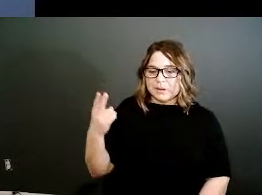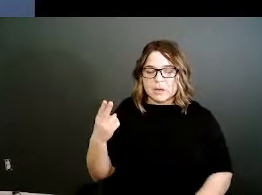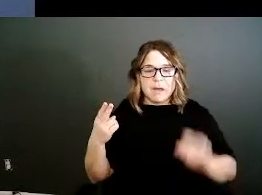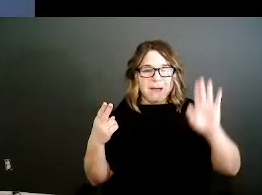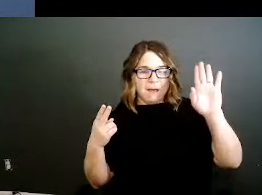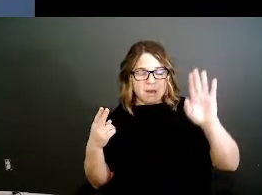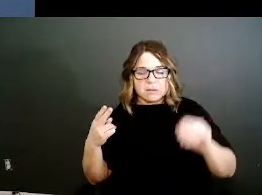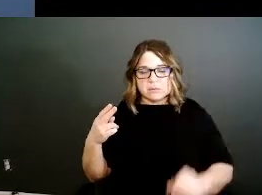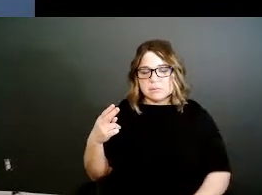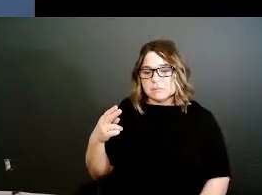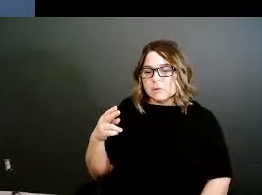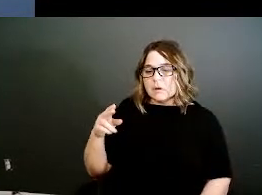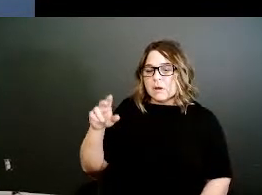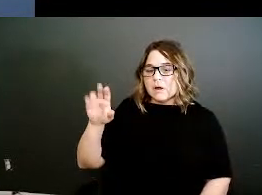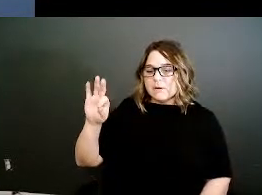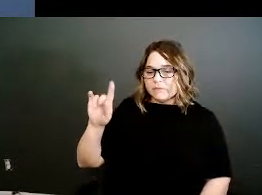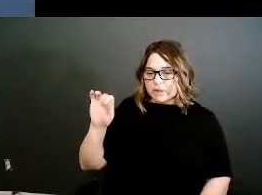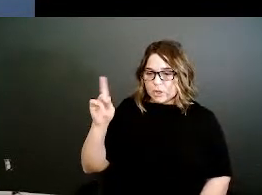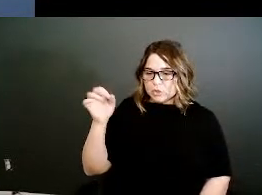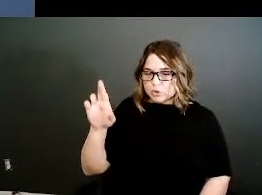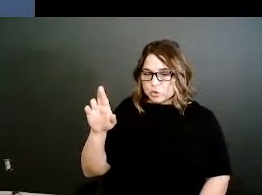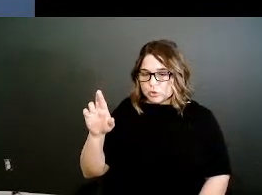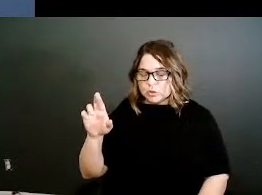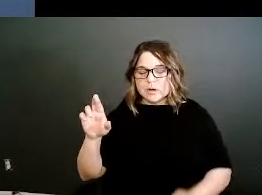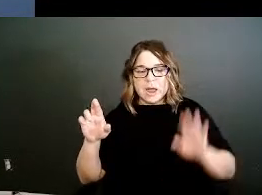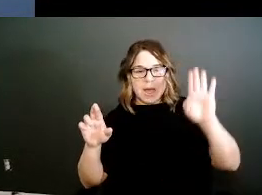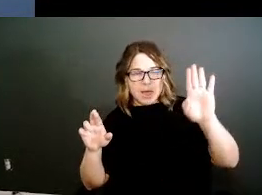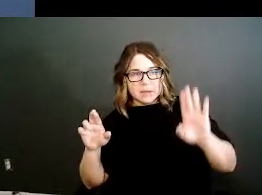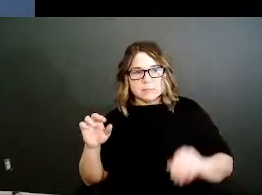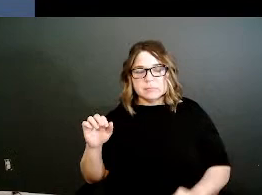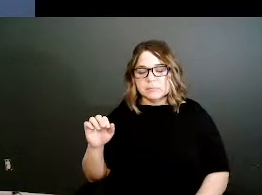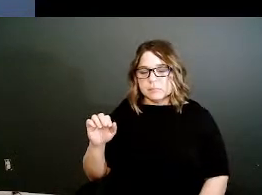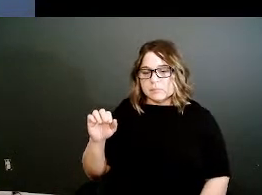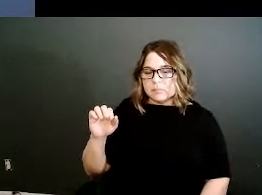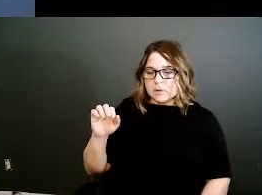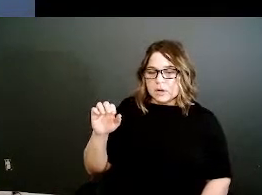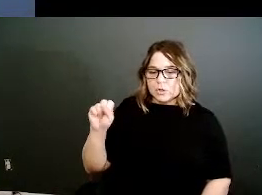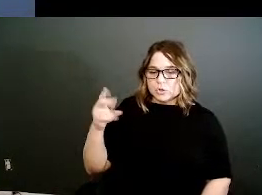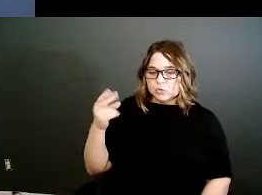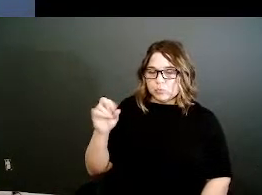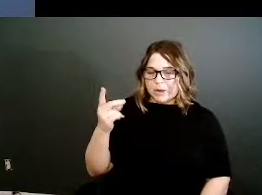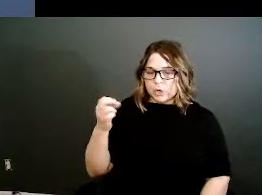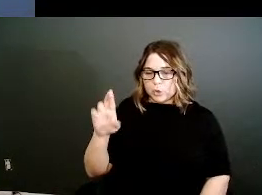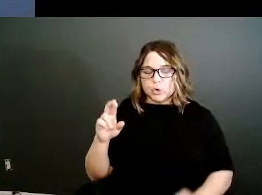≫ Clerk: VICE PRESIDENT JENKINS. ≫ COUNCIL VICE PRESIDENT AYE. ≫ Clerk: PRESIDENT BENDER.